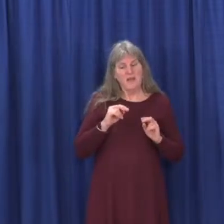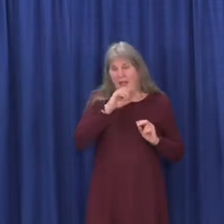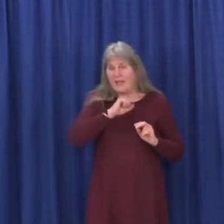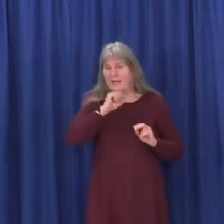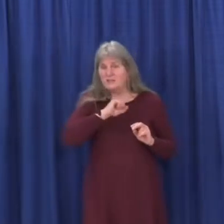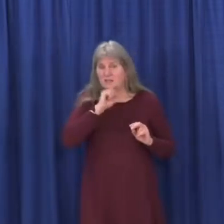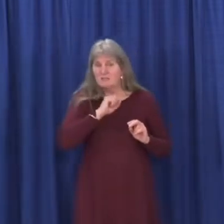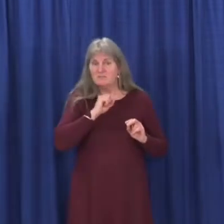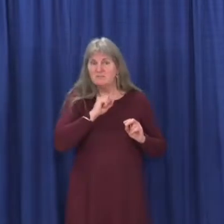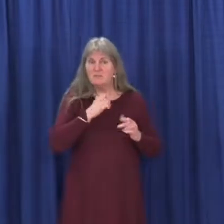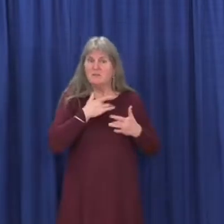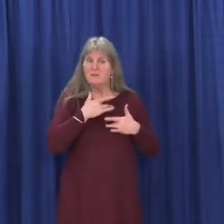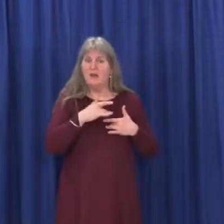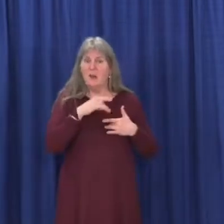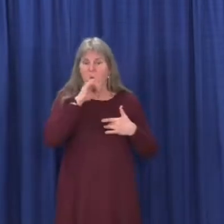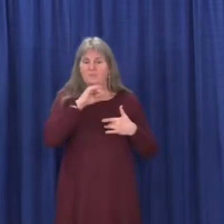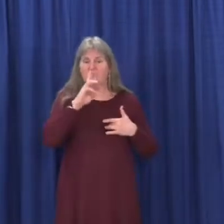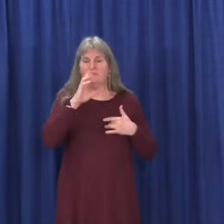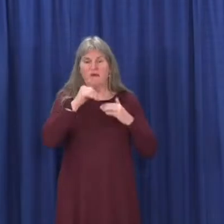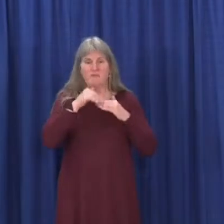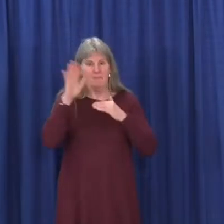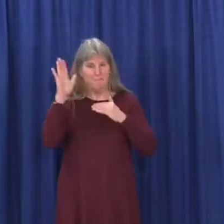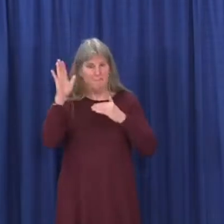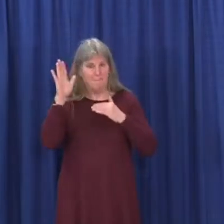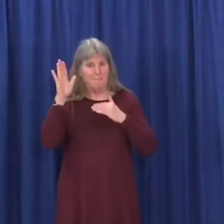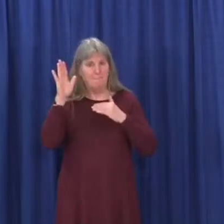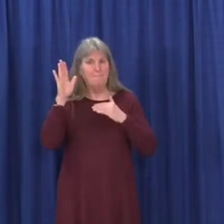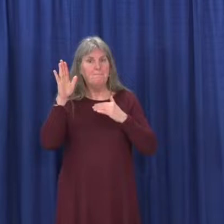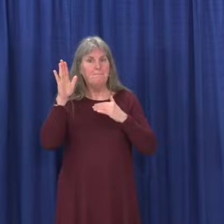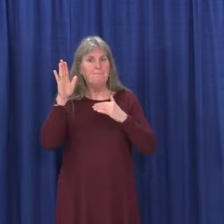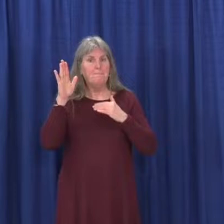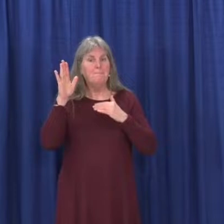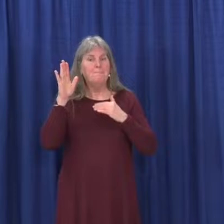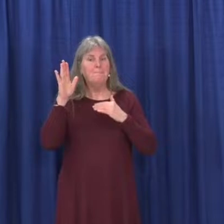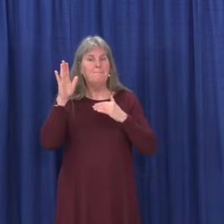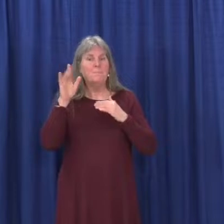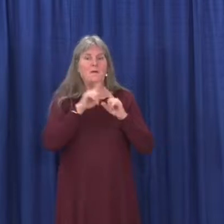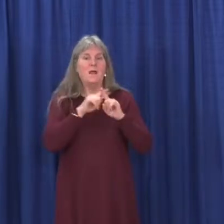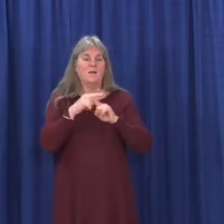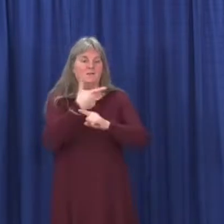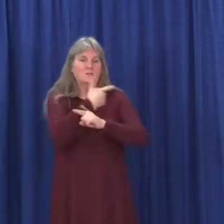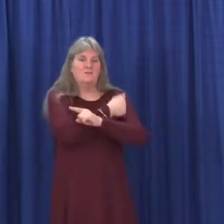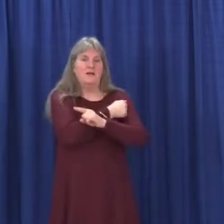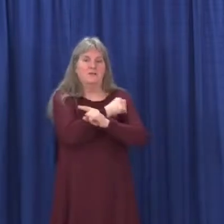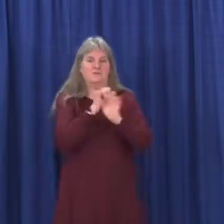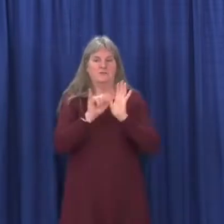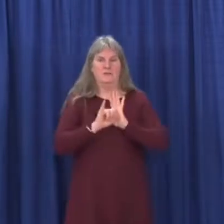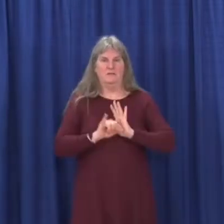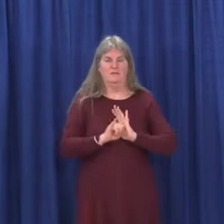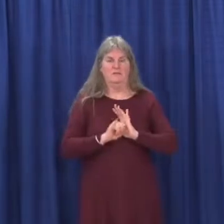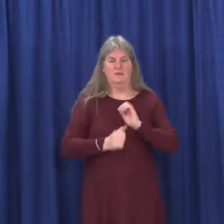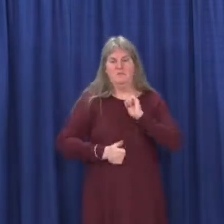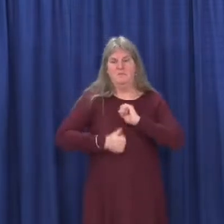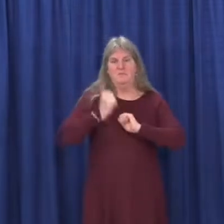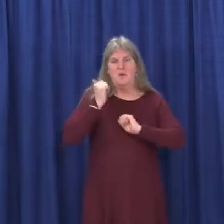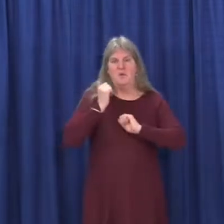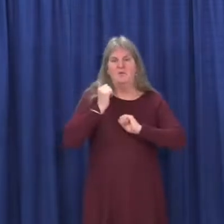been amongst people over 65 in this wave. And also vaccination status, the majority of our deaths have been among people who are not--